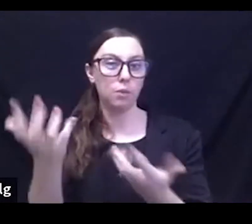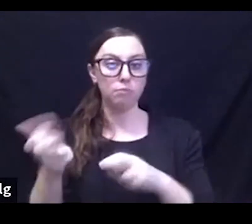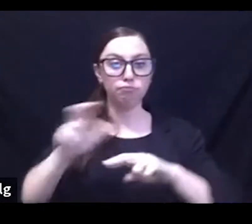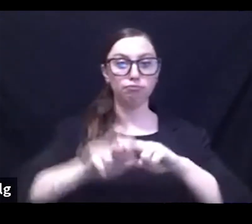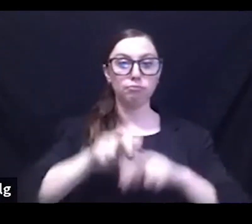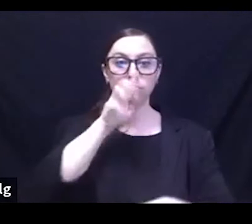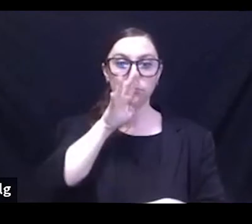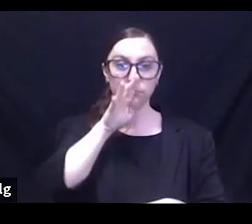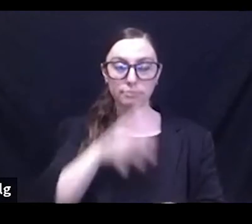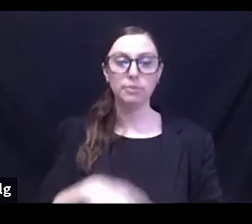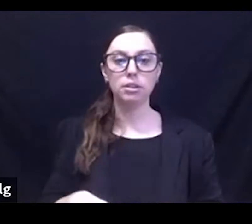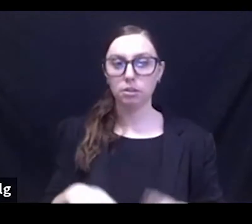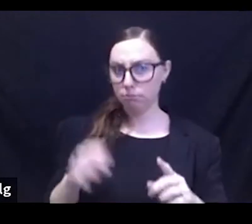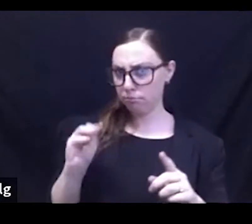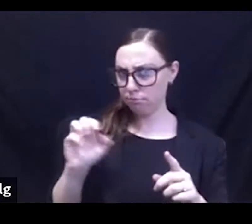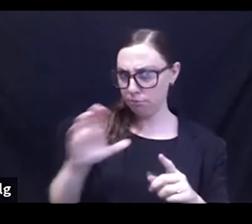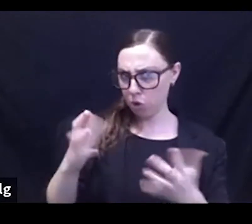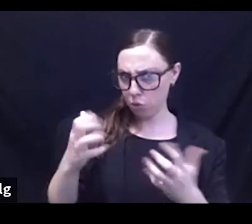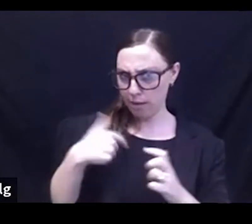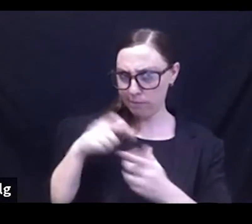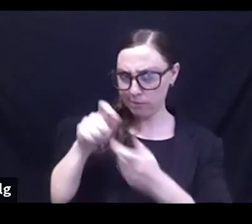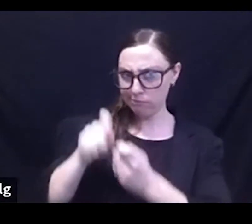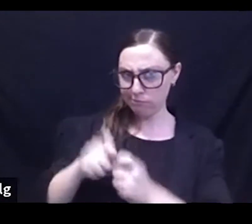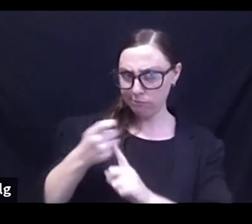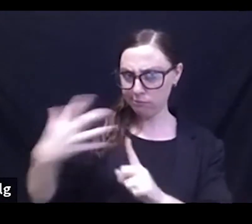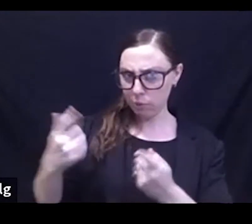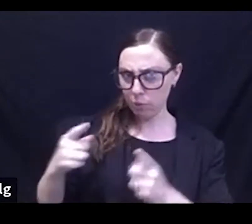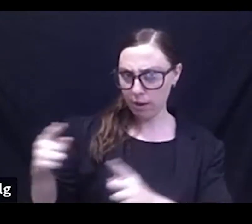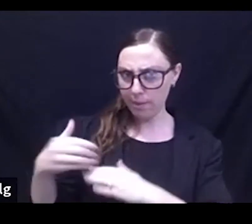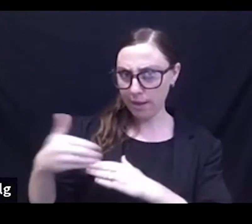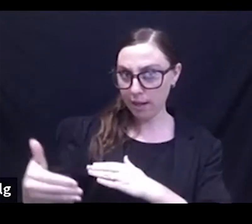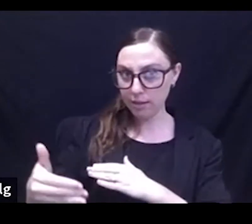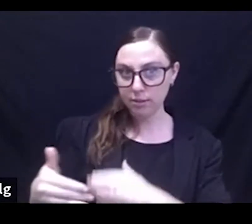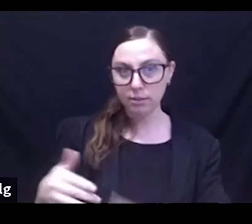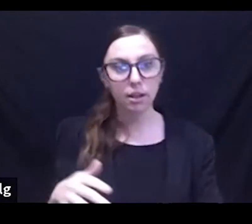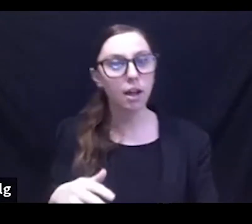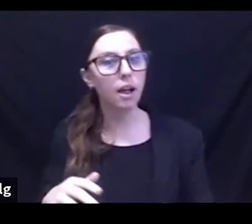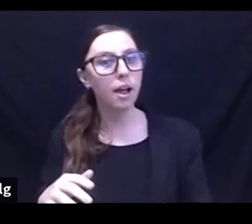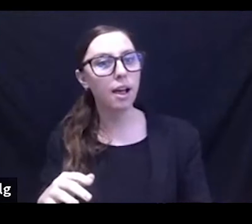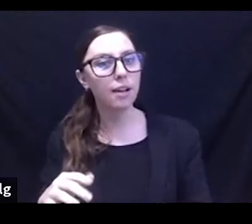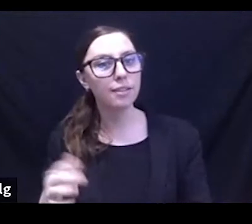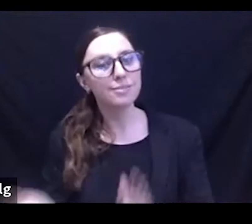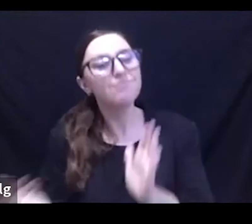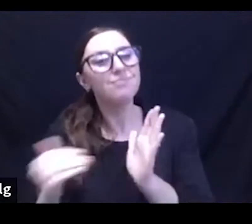Marc, shall I go into the details of what happened next? Marc: Yeah, I think -- again, there was continued